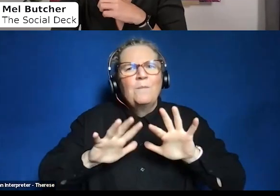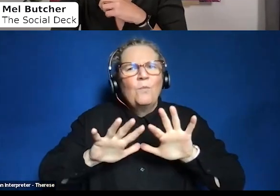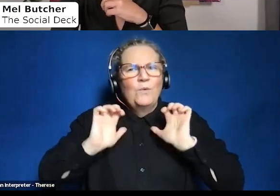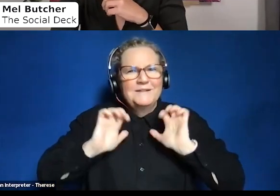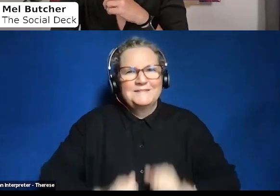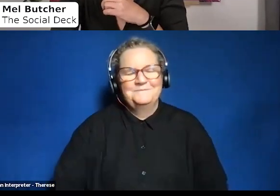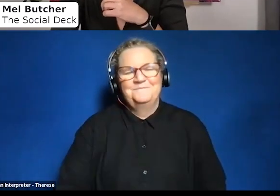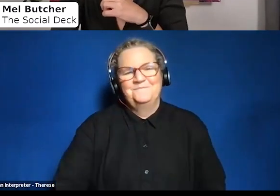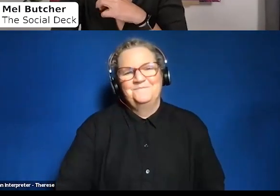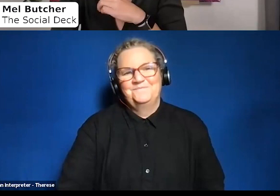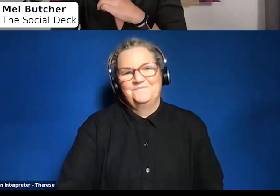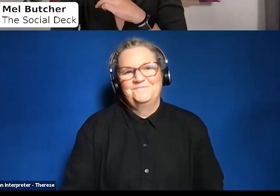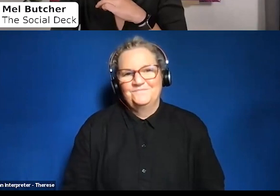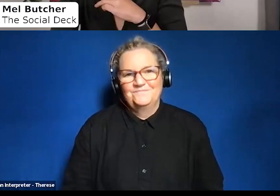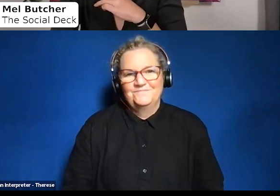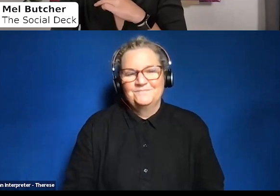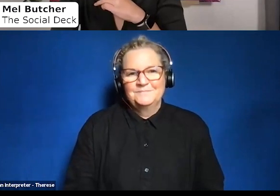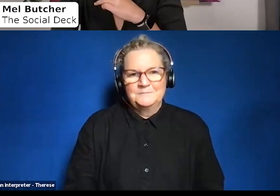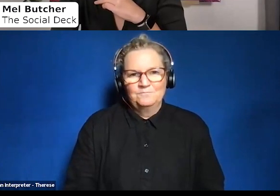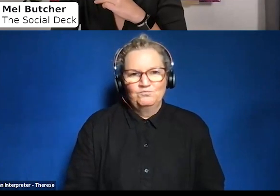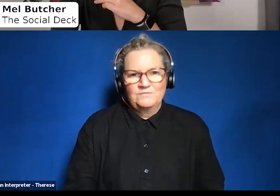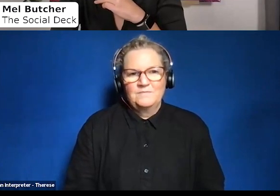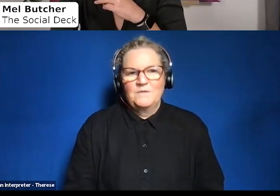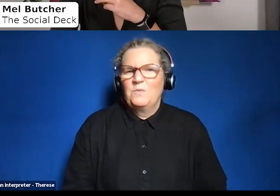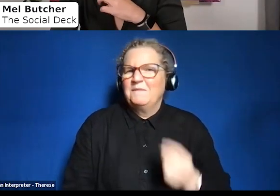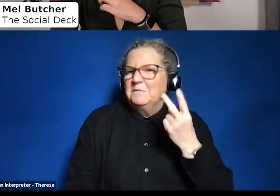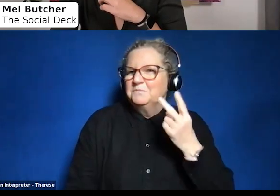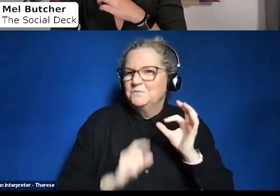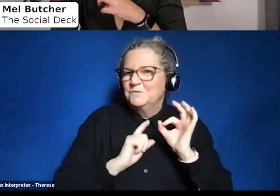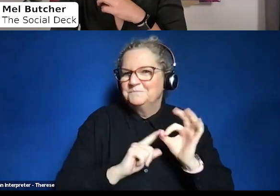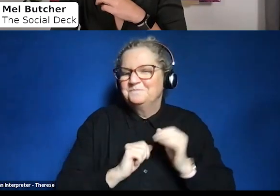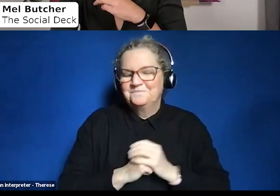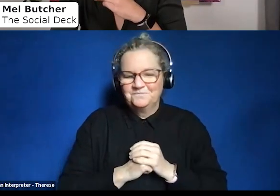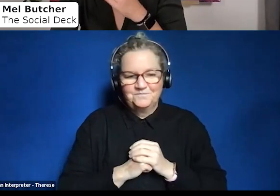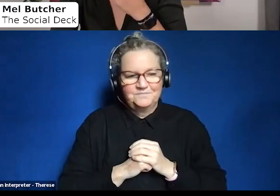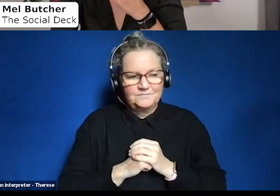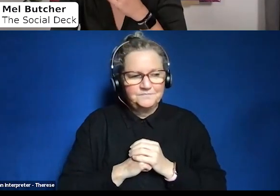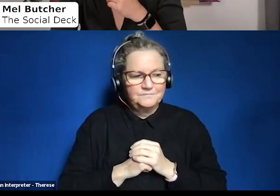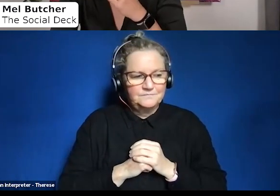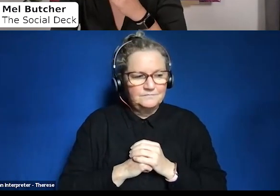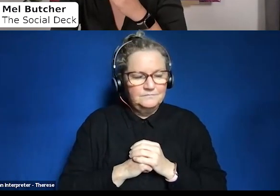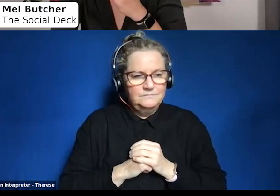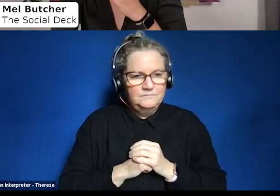a couple of questions that we have to you. So one of the things that